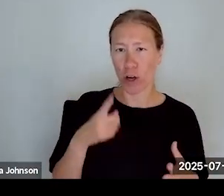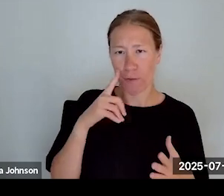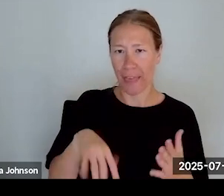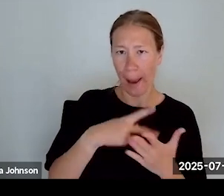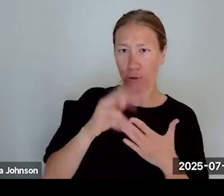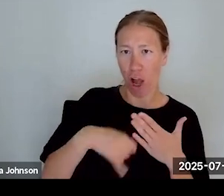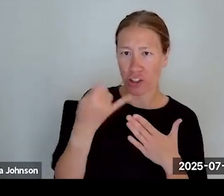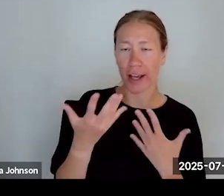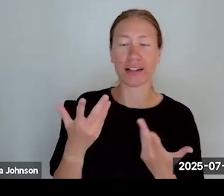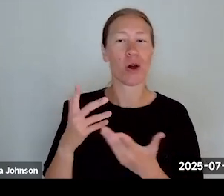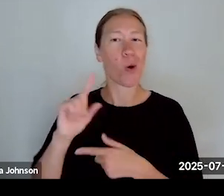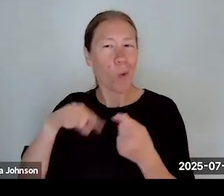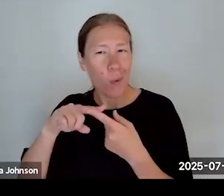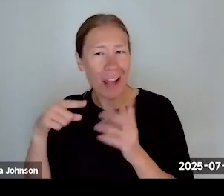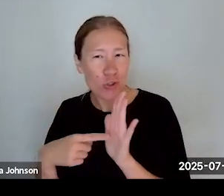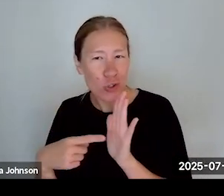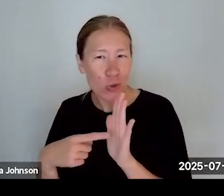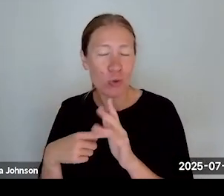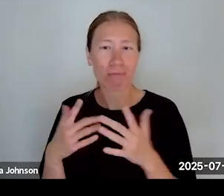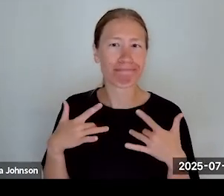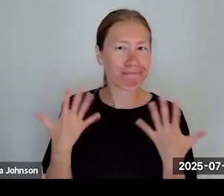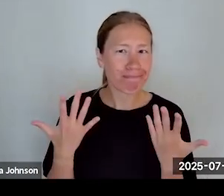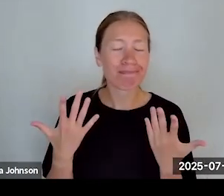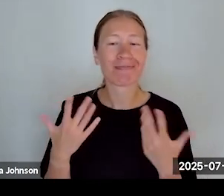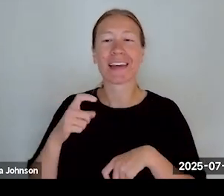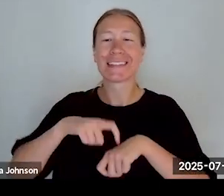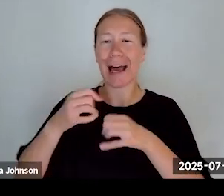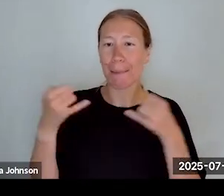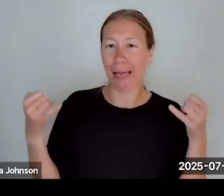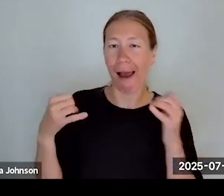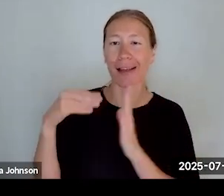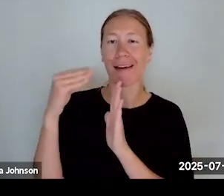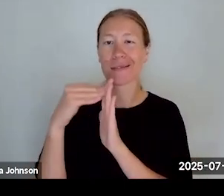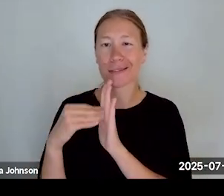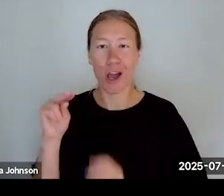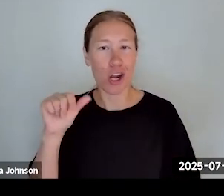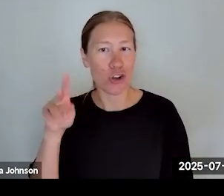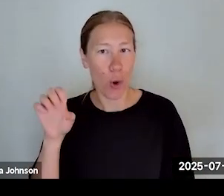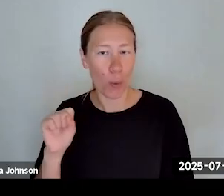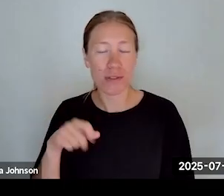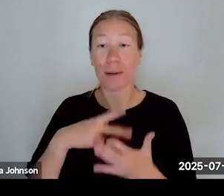its due date, status, timeline, and notes. Project management systems can vary